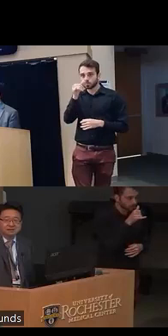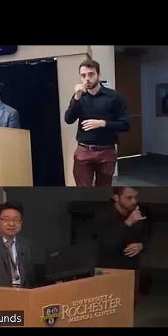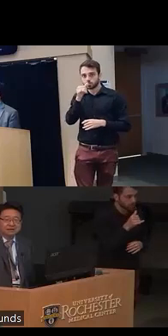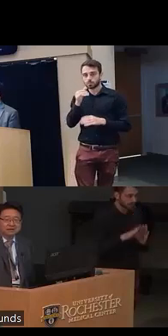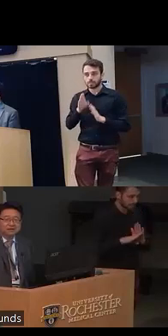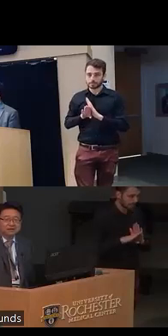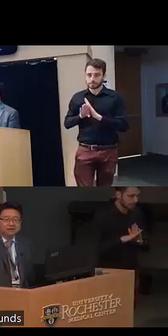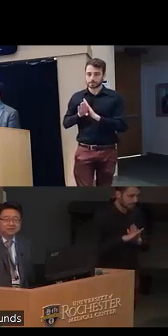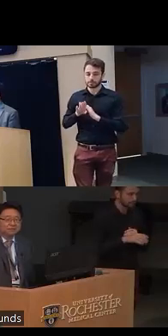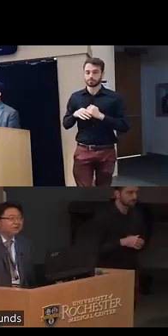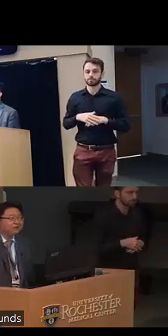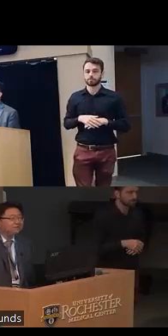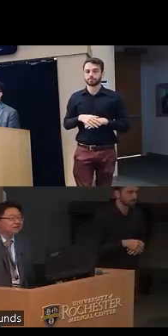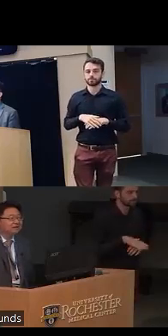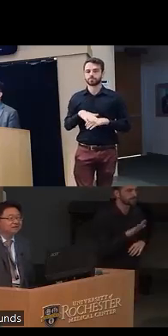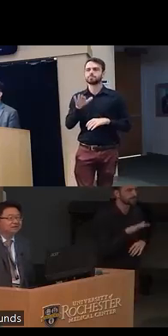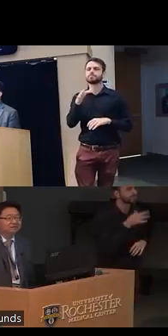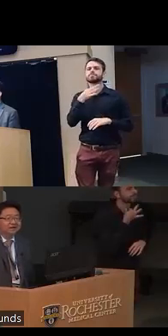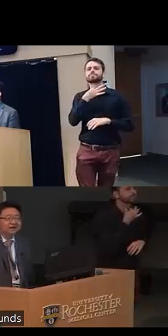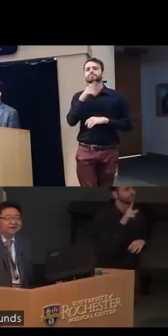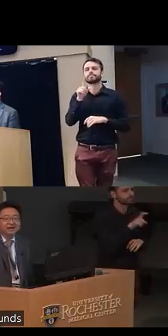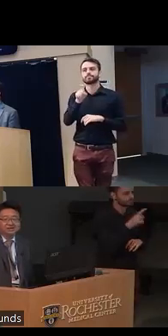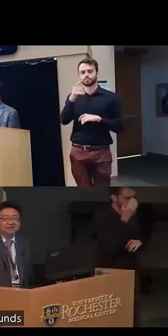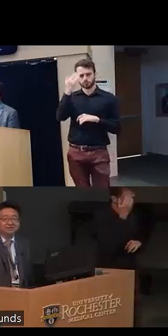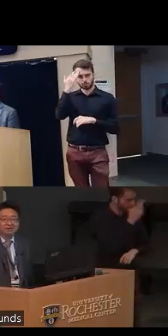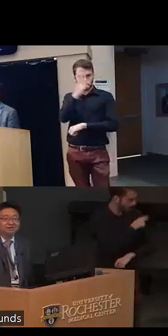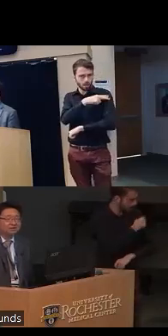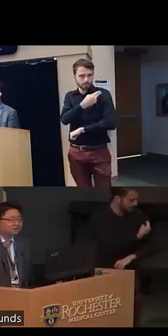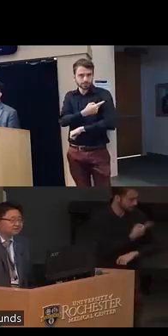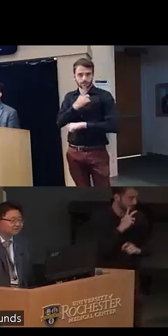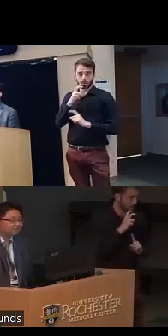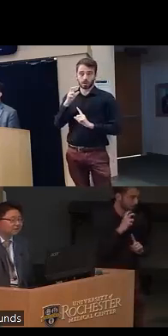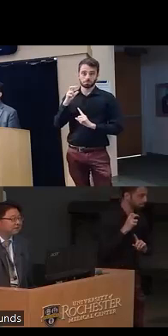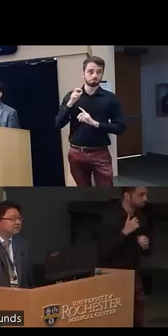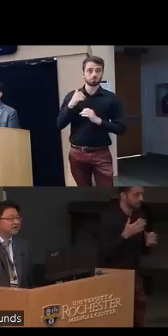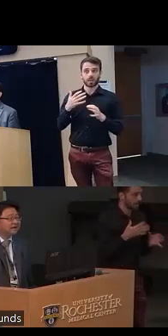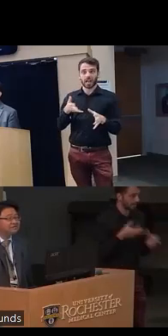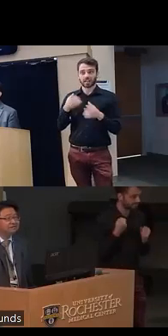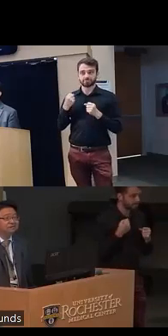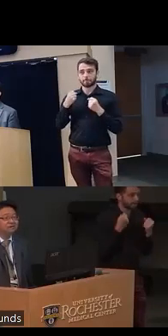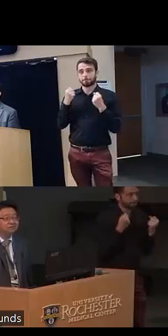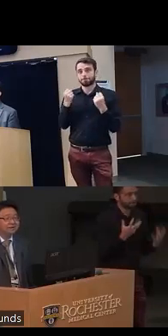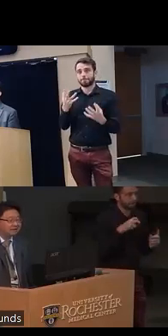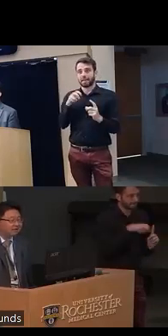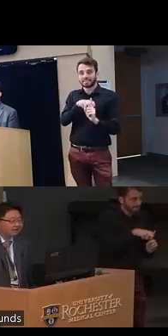uh volume you know that I'm actually very curious because I actually don't know of any